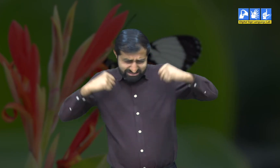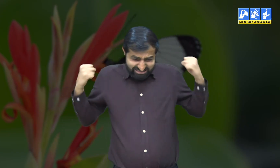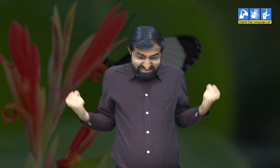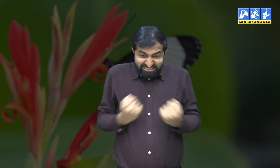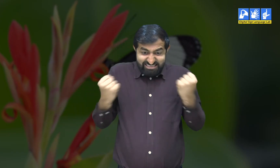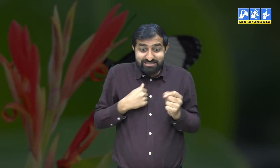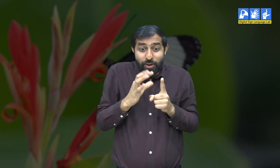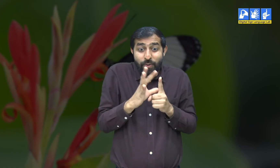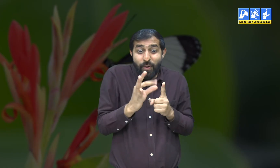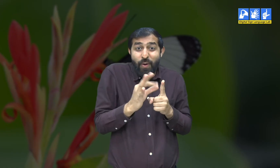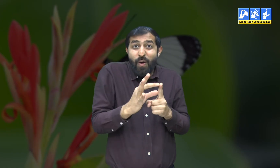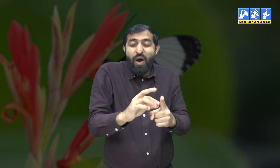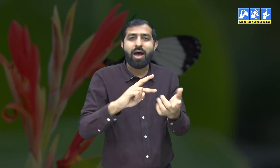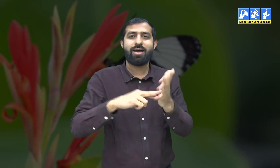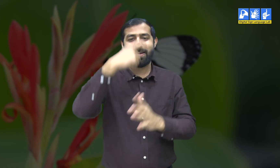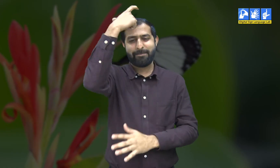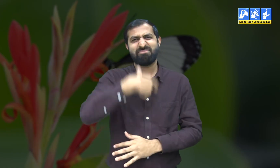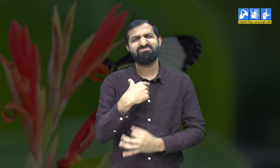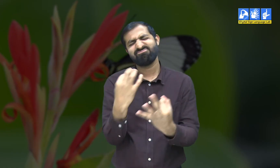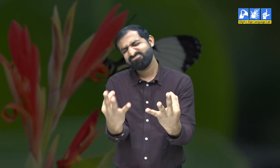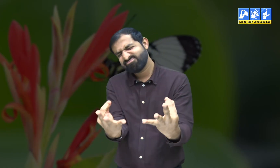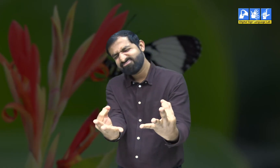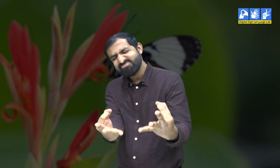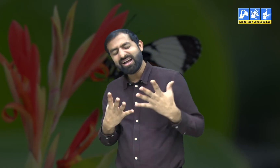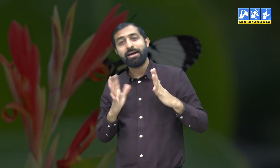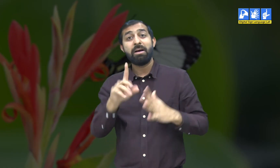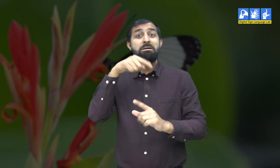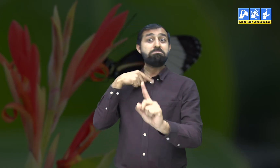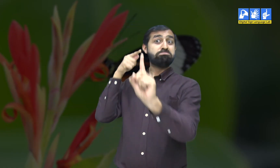He wanted to be the best at whatever he used to do.